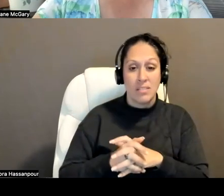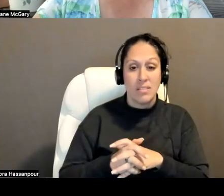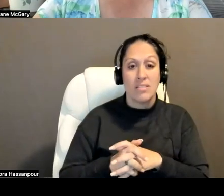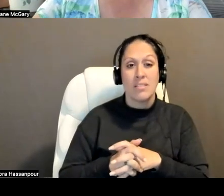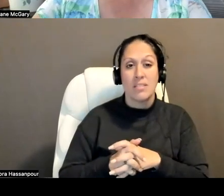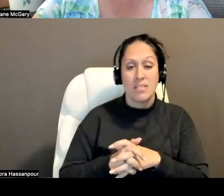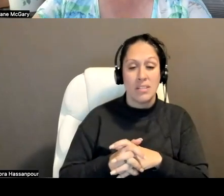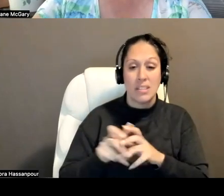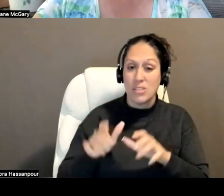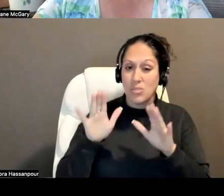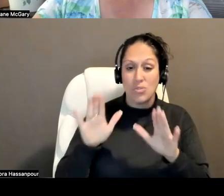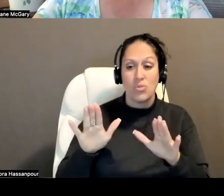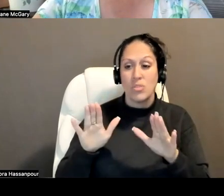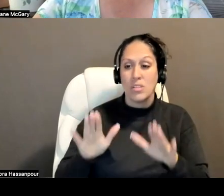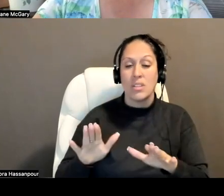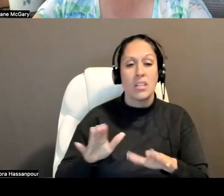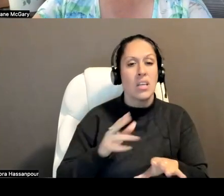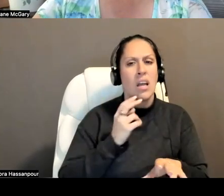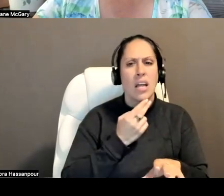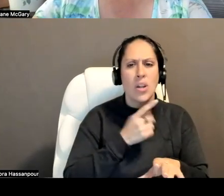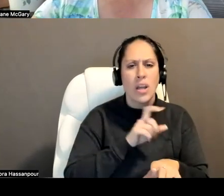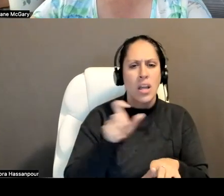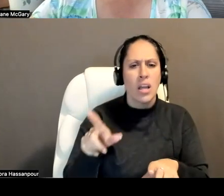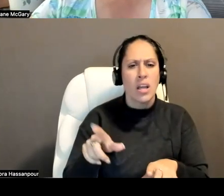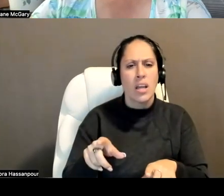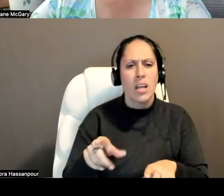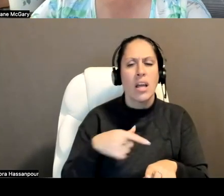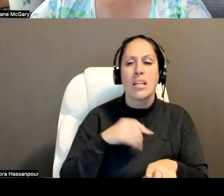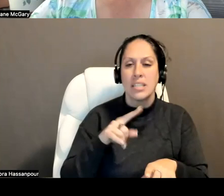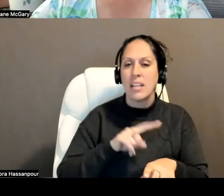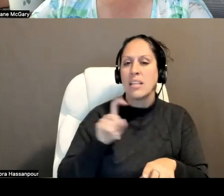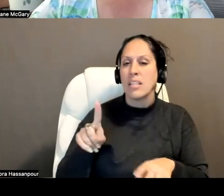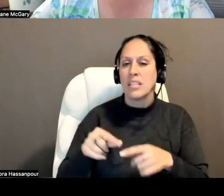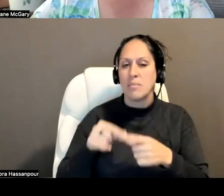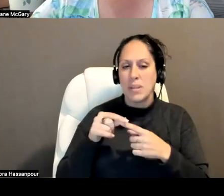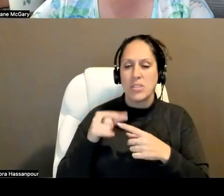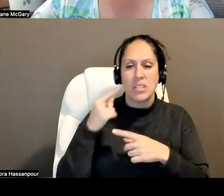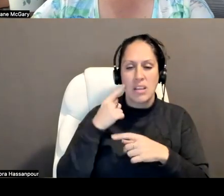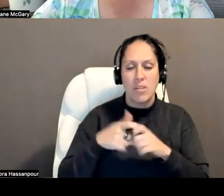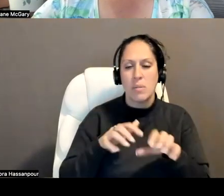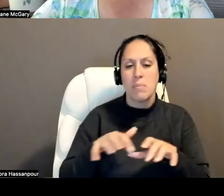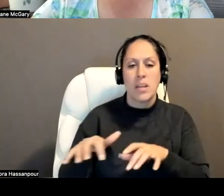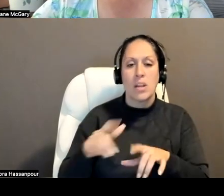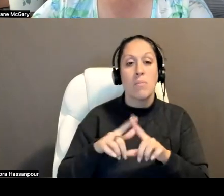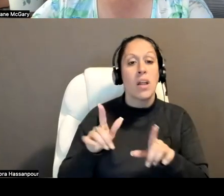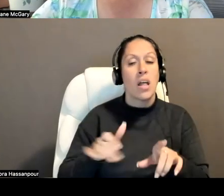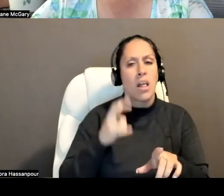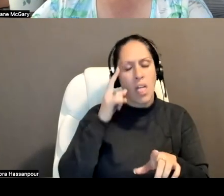That's great. Tommy, you were going to ask something earlier? I'm sorry. Oh, I asked about the special sound from the piano. But I had another thought. So, you mentioned